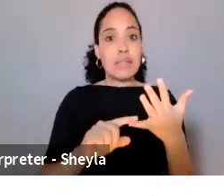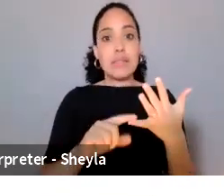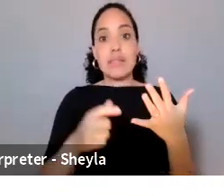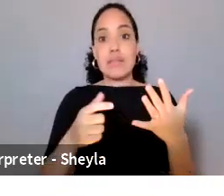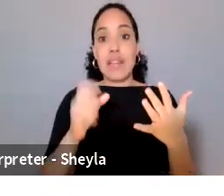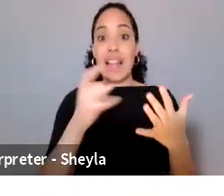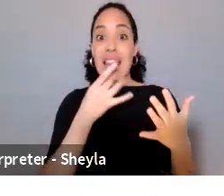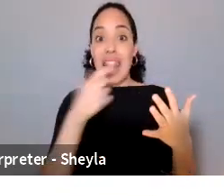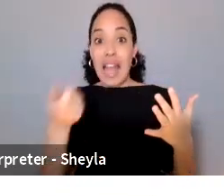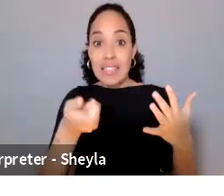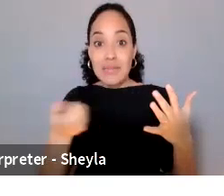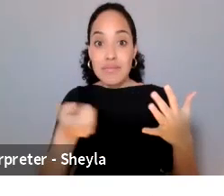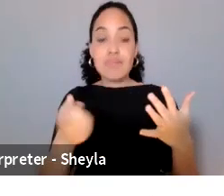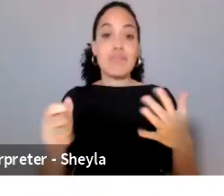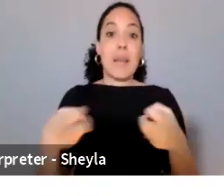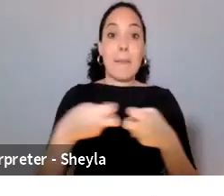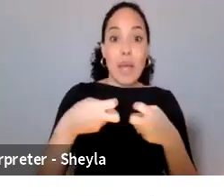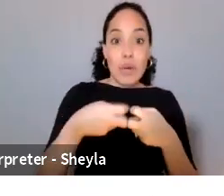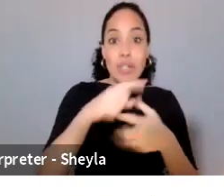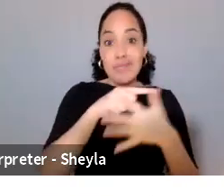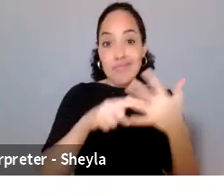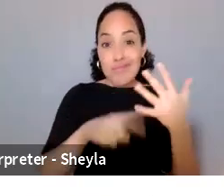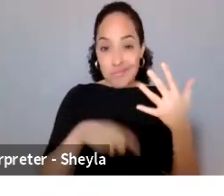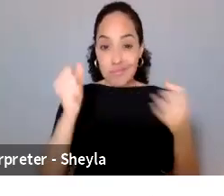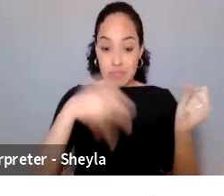you want to create one for each member of your family ensure that they are readily accessible